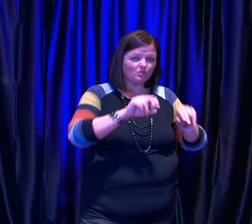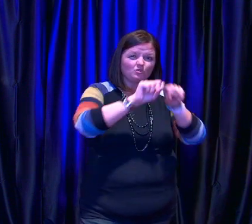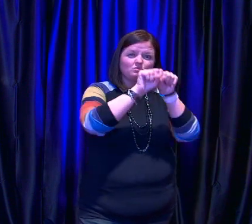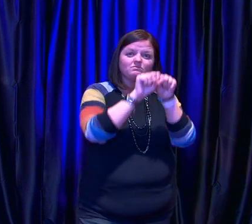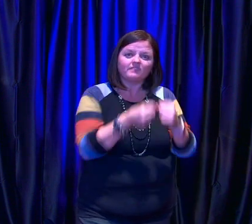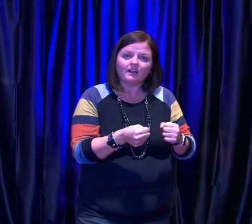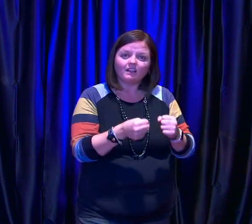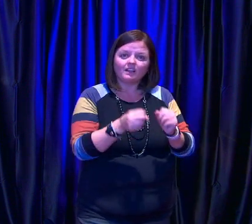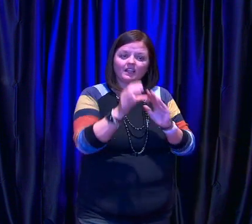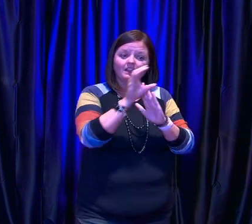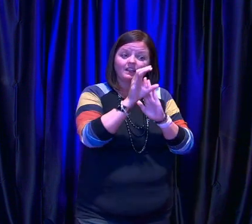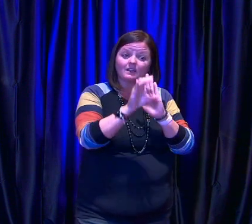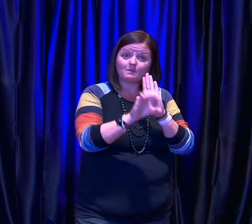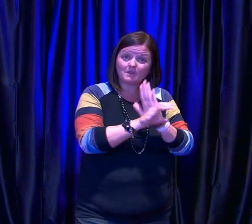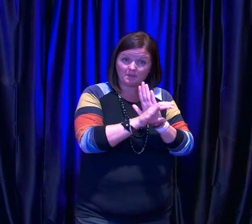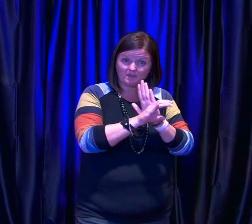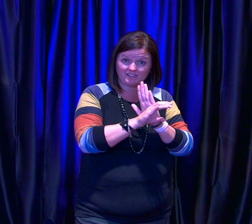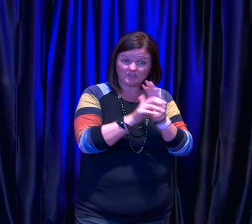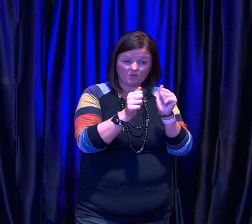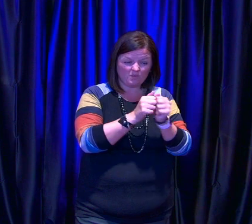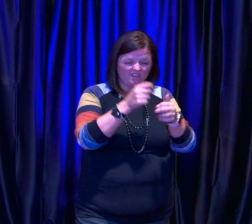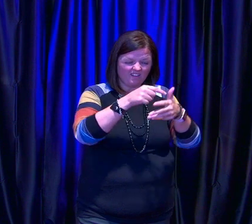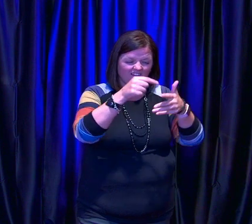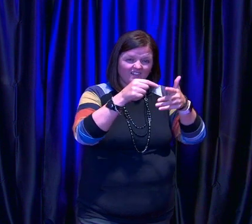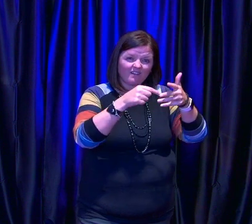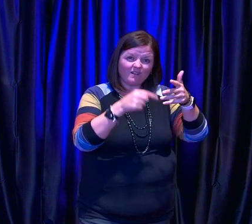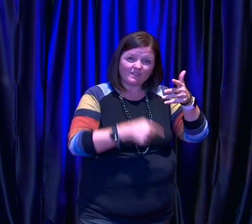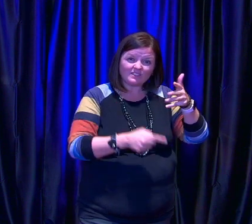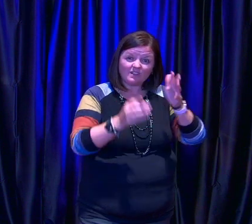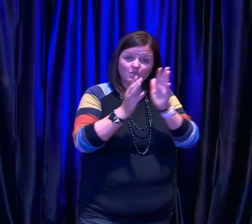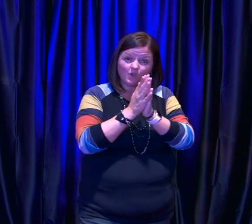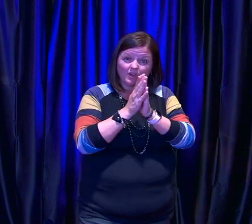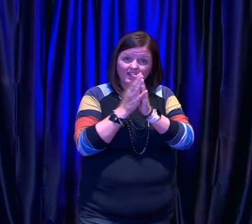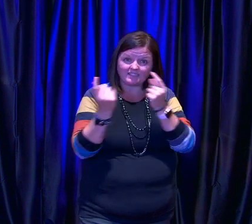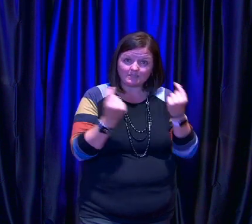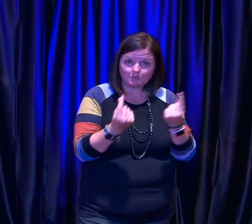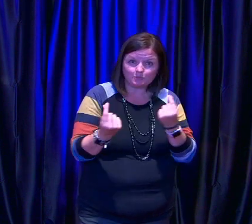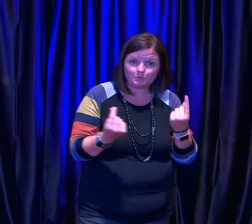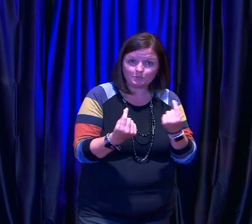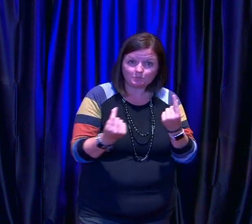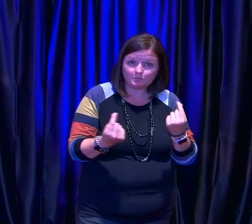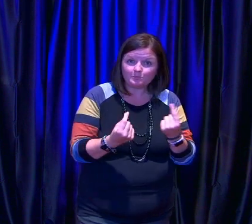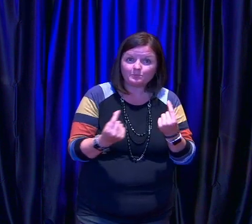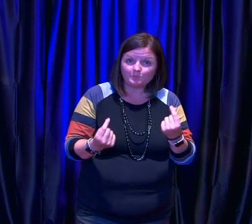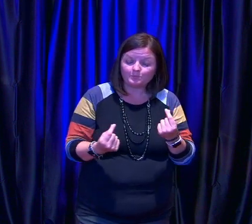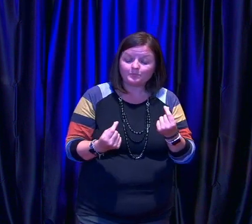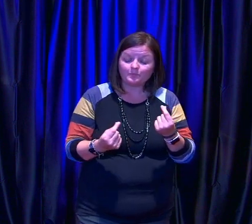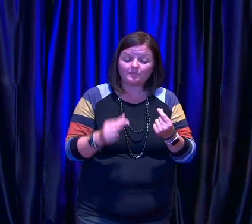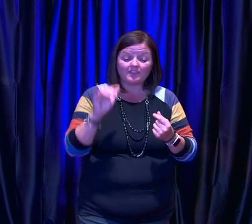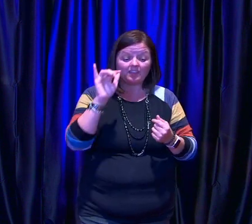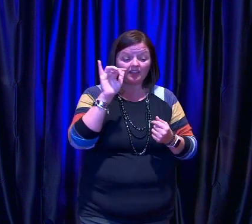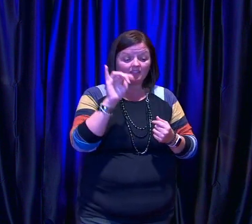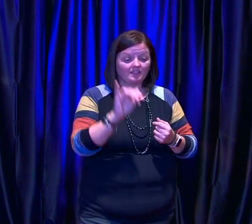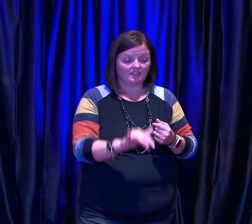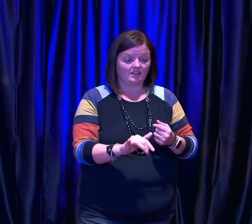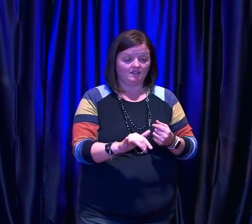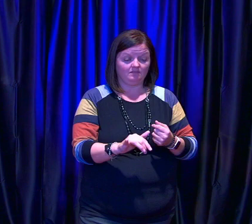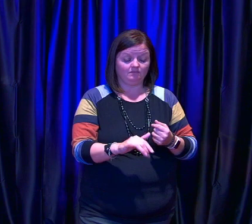commandment by all of the stuff we were asking them to do and and that was you know growing up in